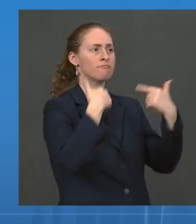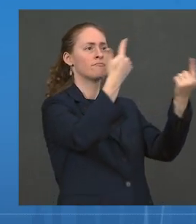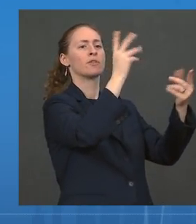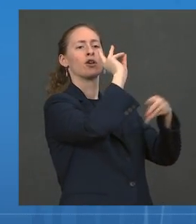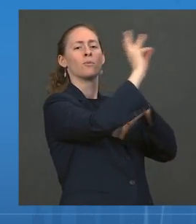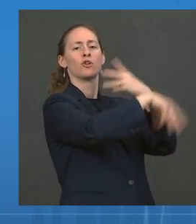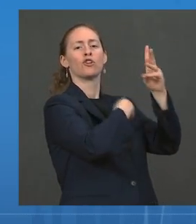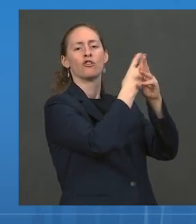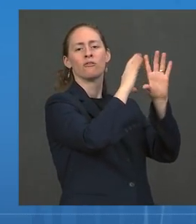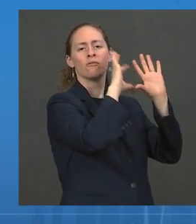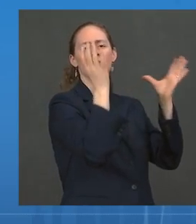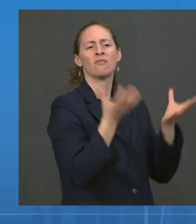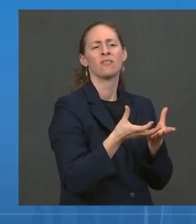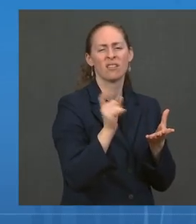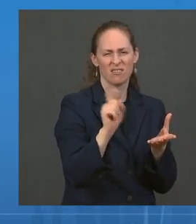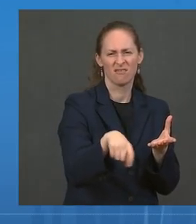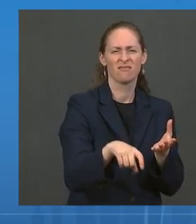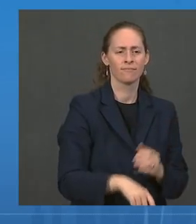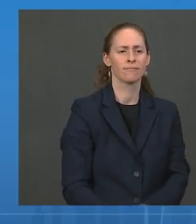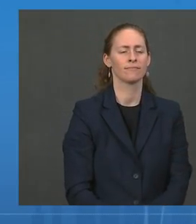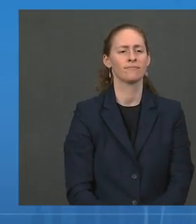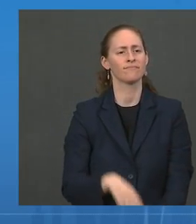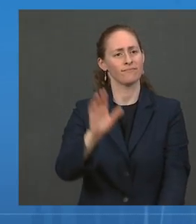to donating 1.2 billion doses to the world.